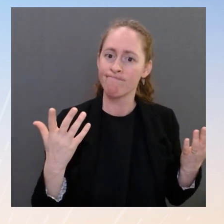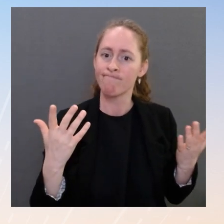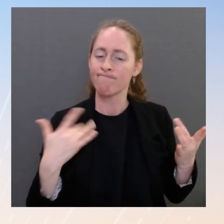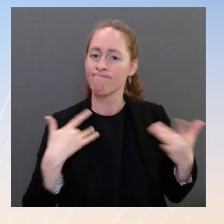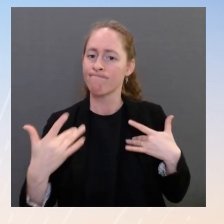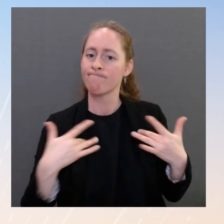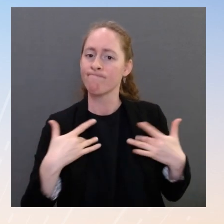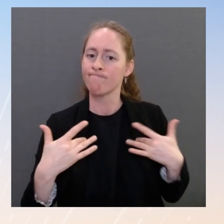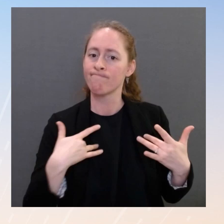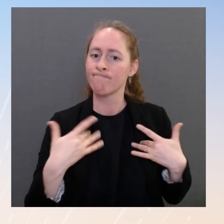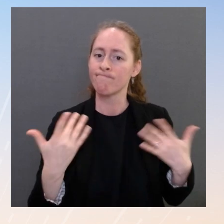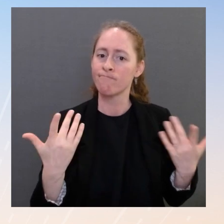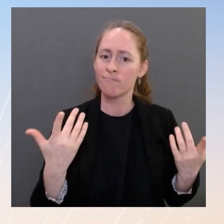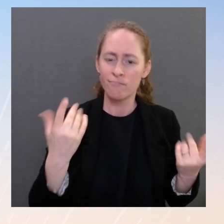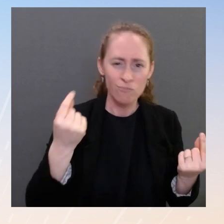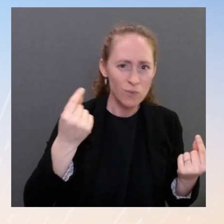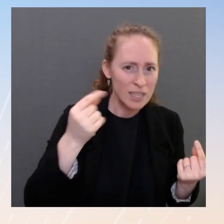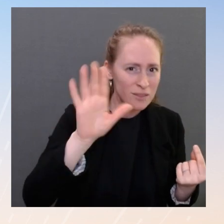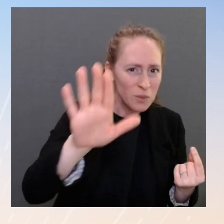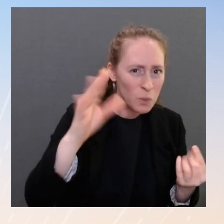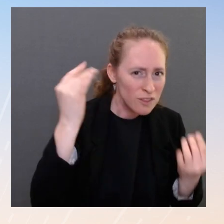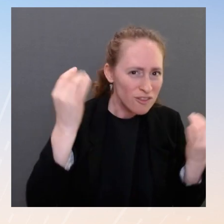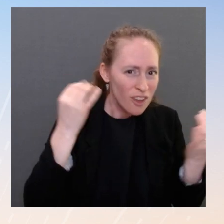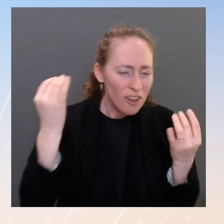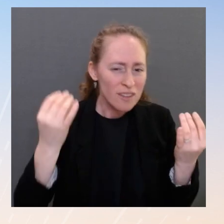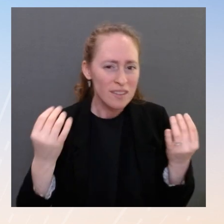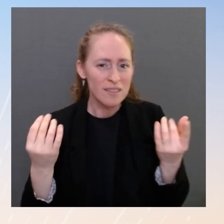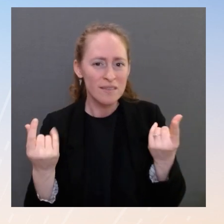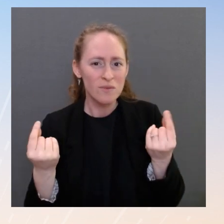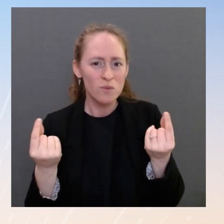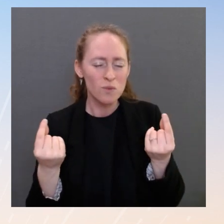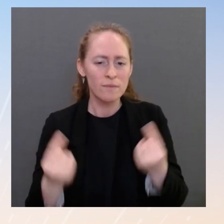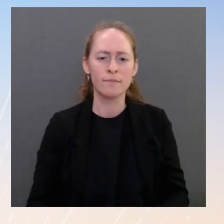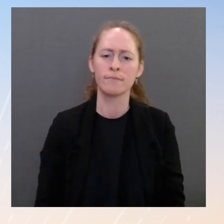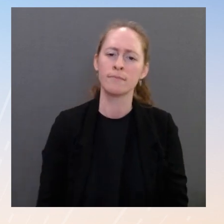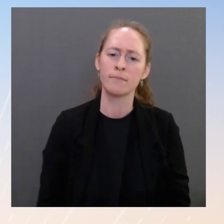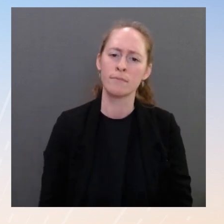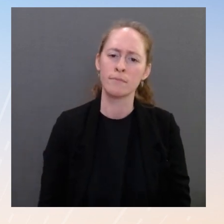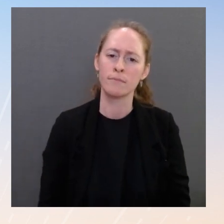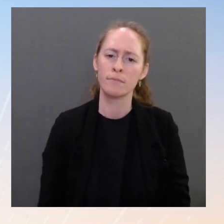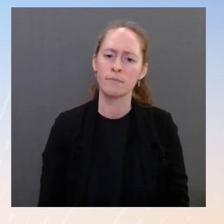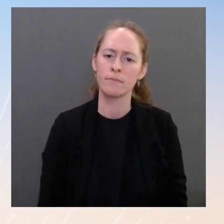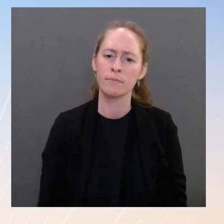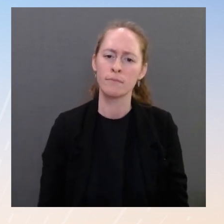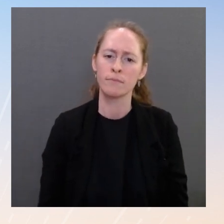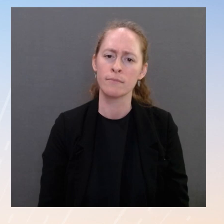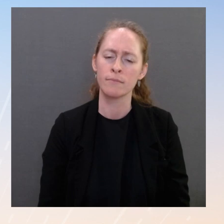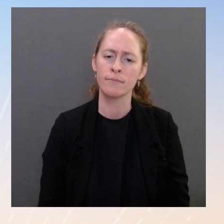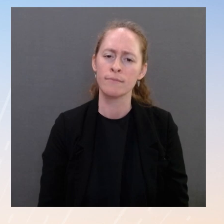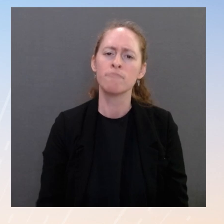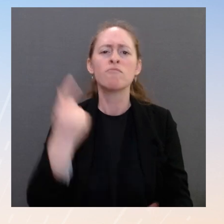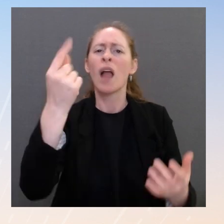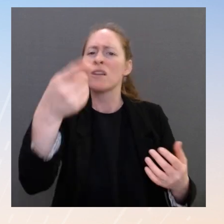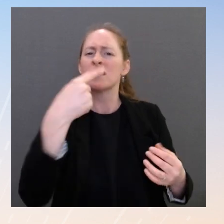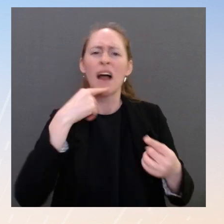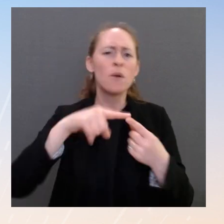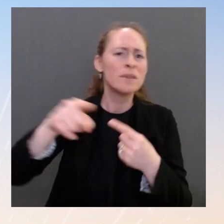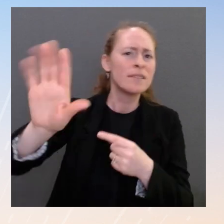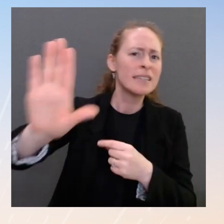So what do you say to the Whelan family? Ms. Psaki: Well, we would say we will continue to advocate for the immediate, unconditional of Paul